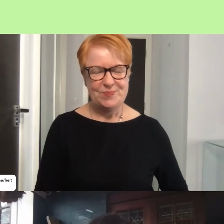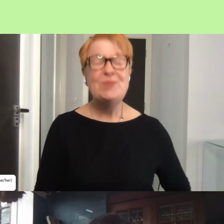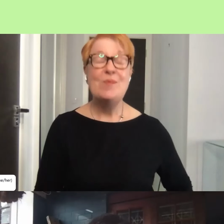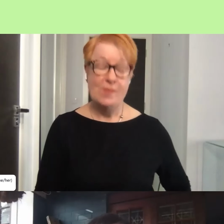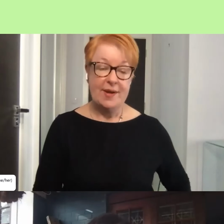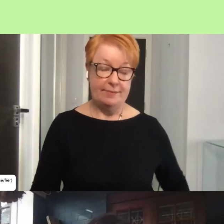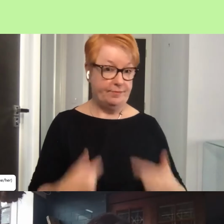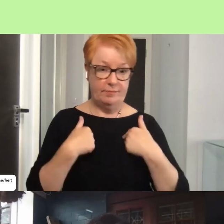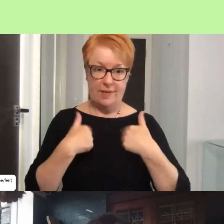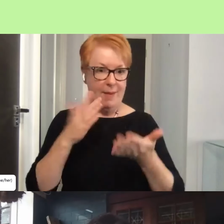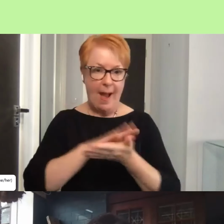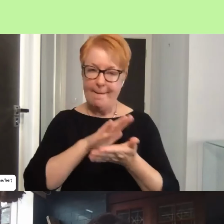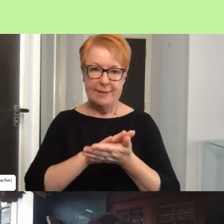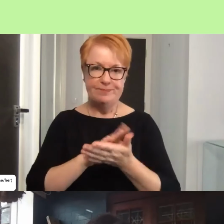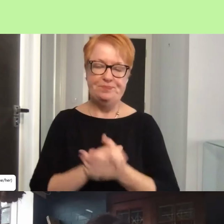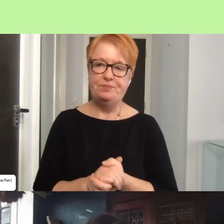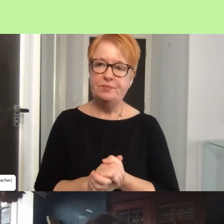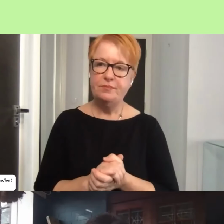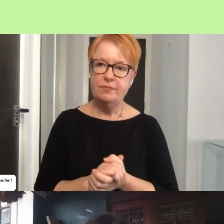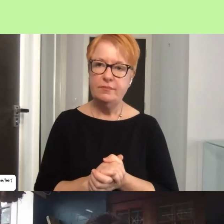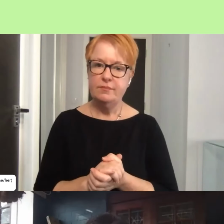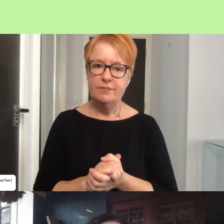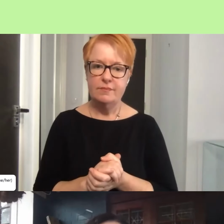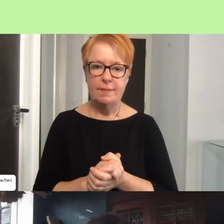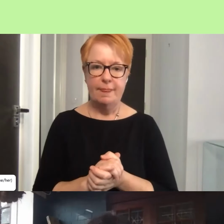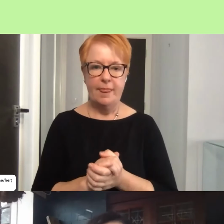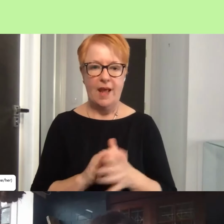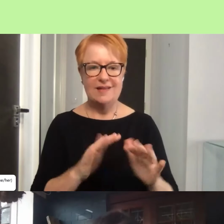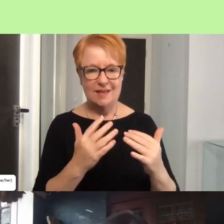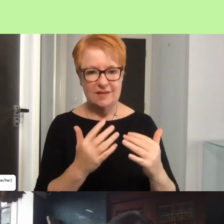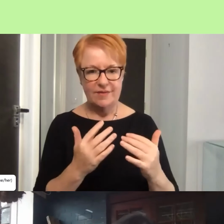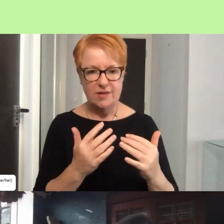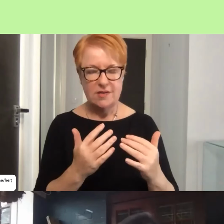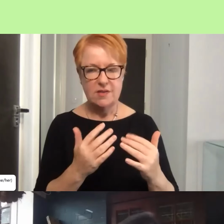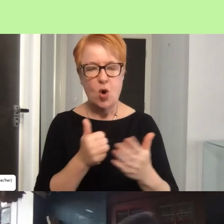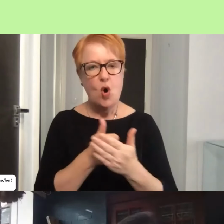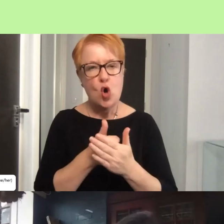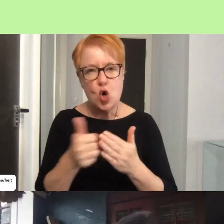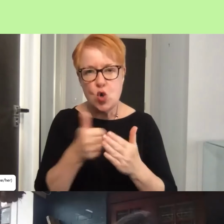I think attentiveness as a curator is also always being attentive to what artists do,